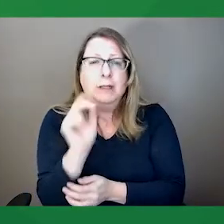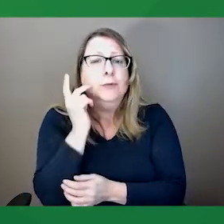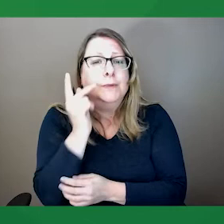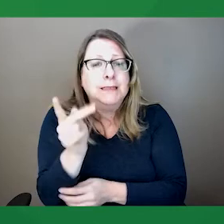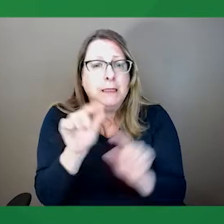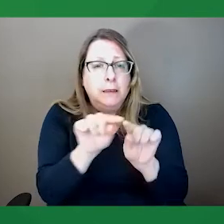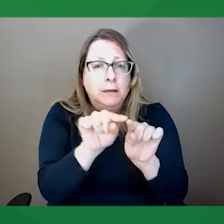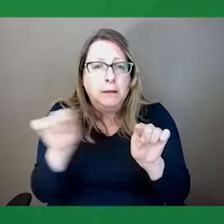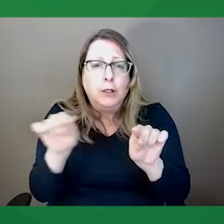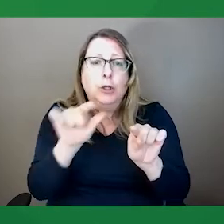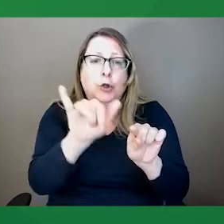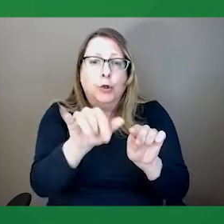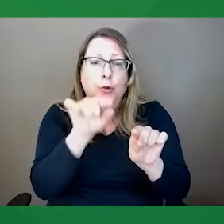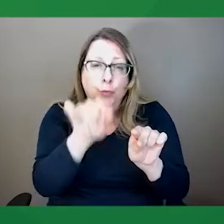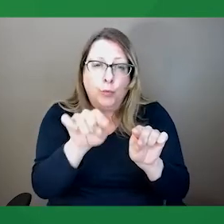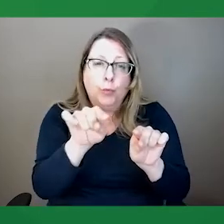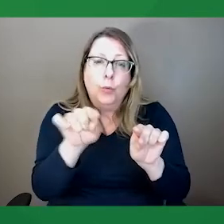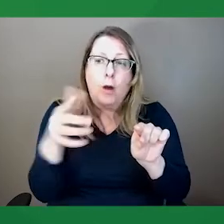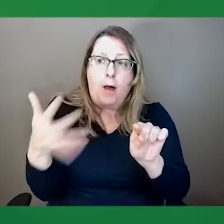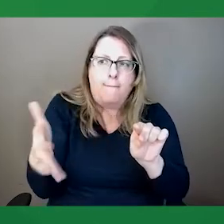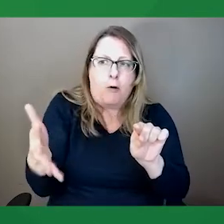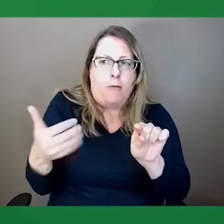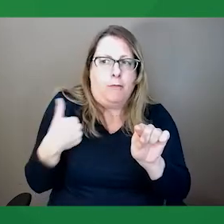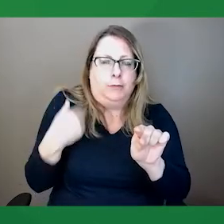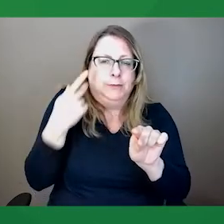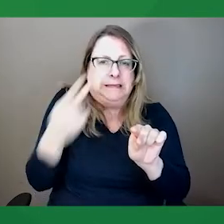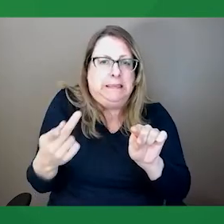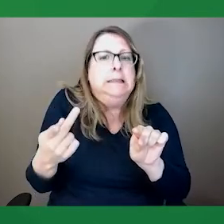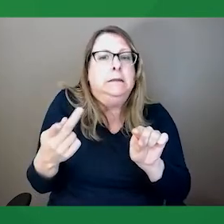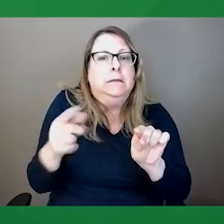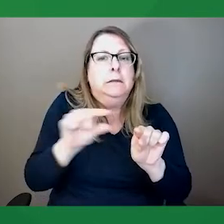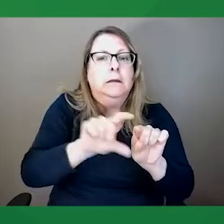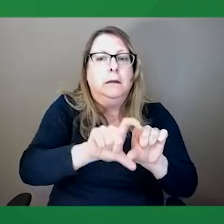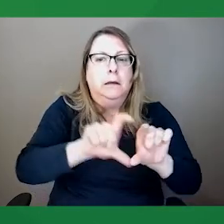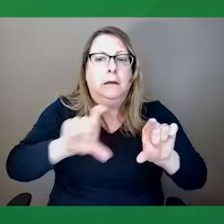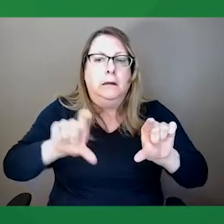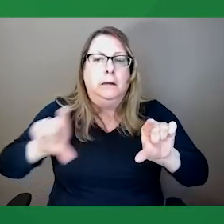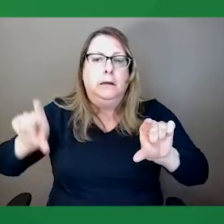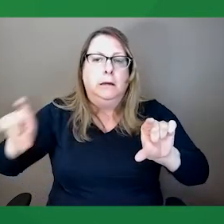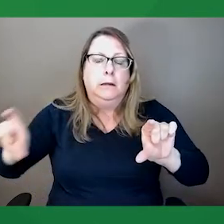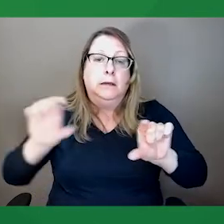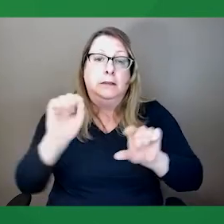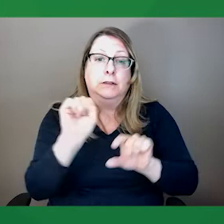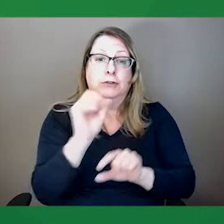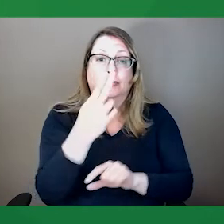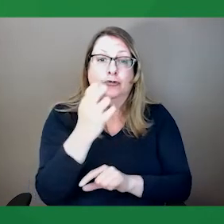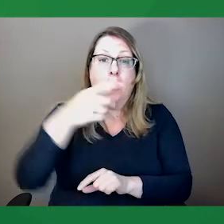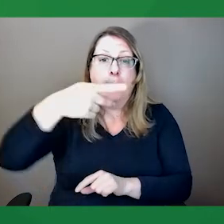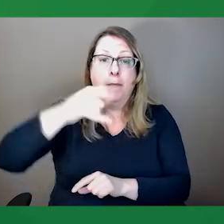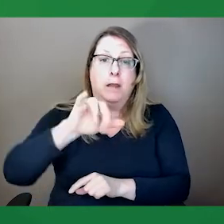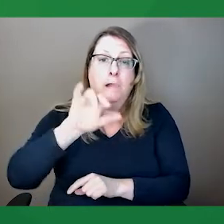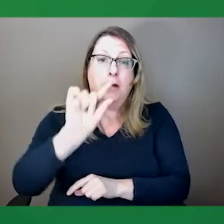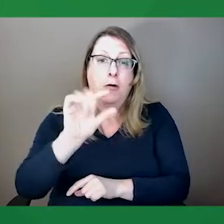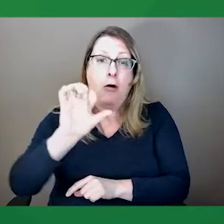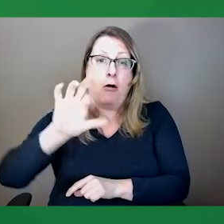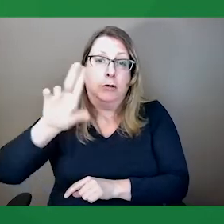So chose case here as you have also seen, it will be used in an Ecommerce site, it will be used in the shopping cart